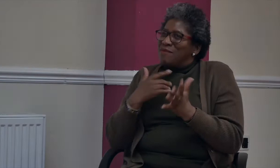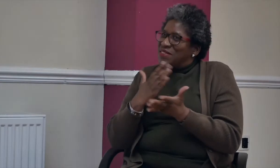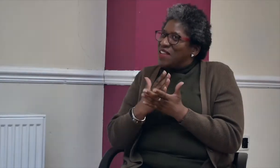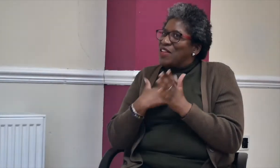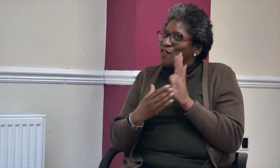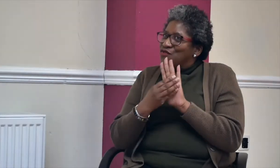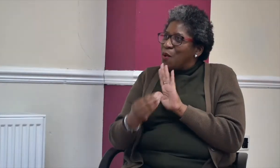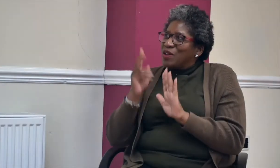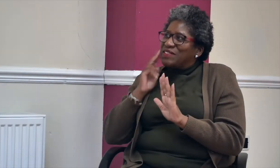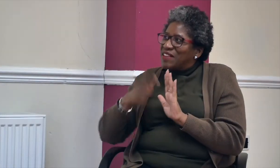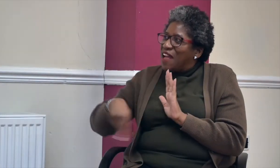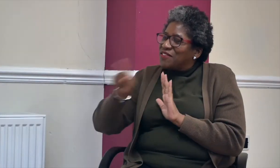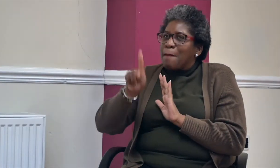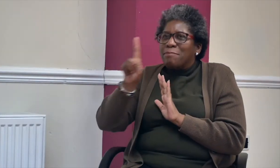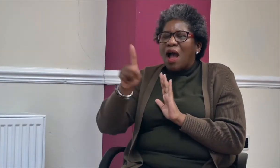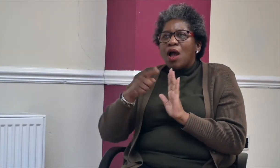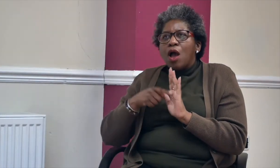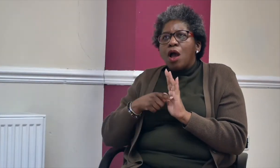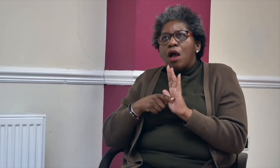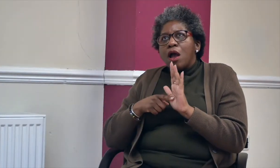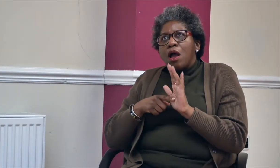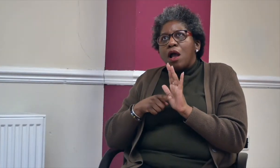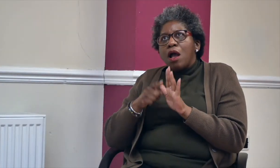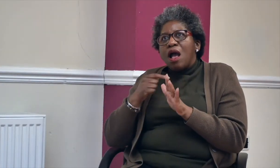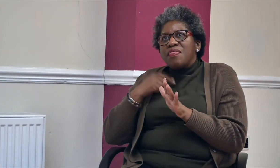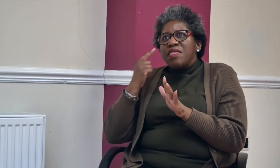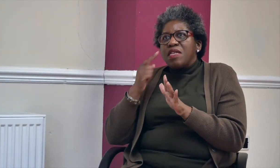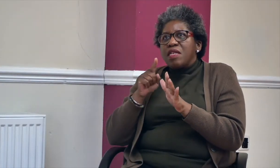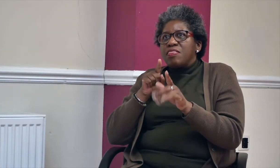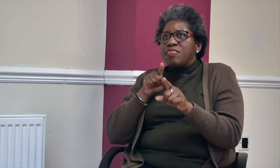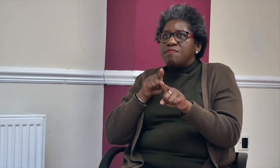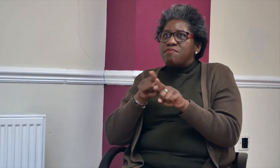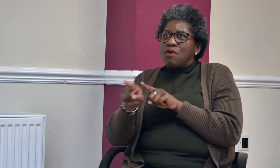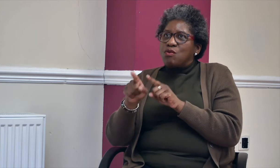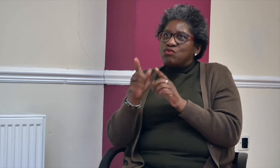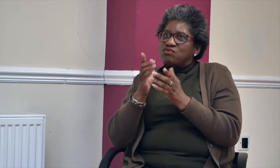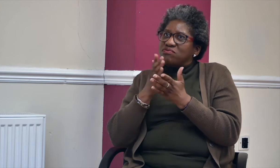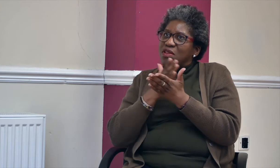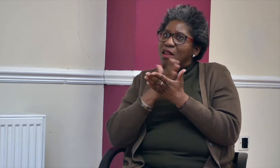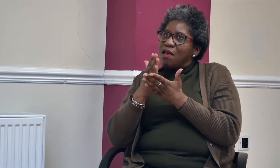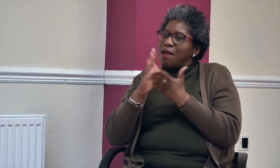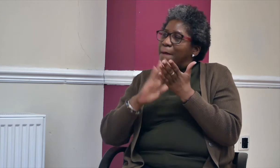...definitely a role model for deaf people. But, the one who was most clear